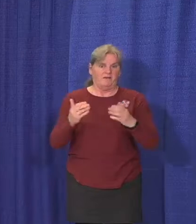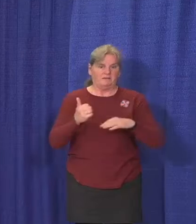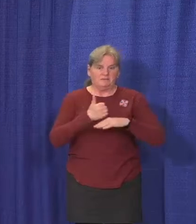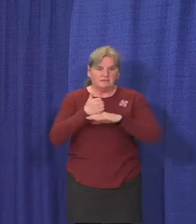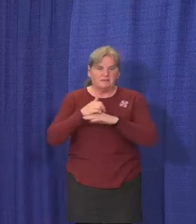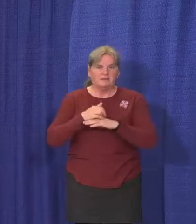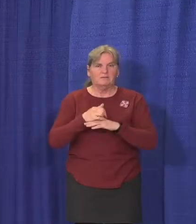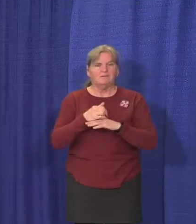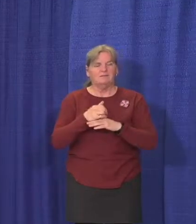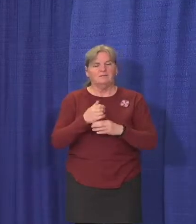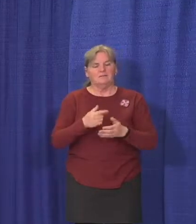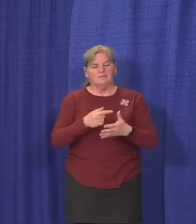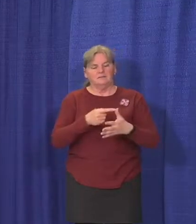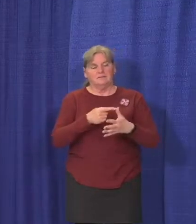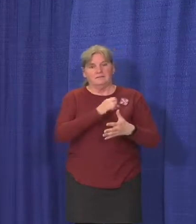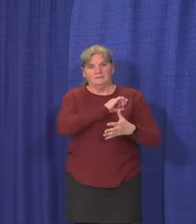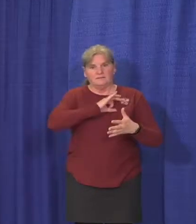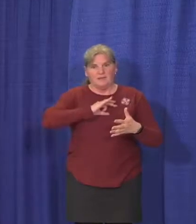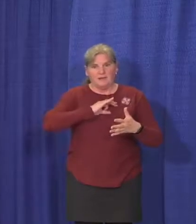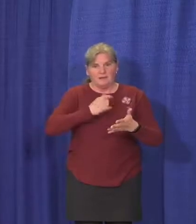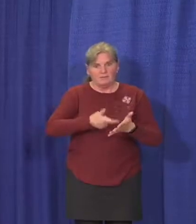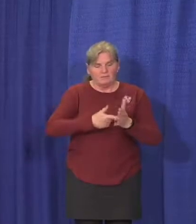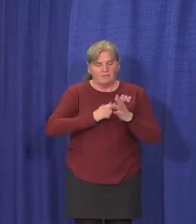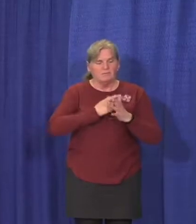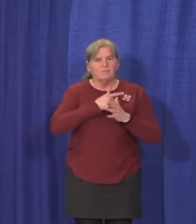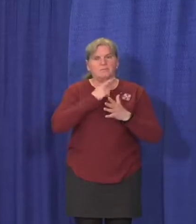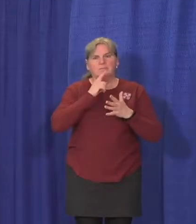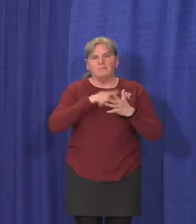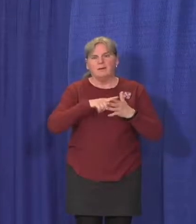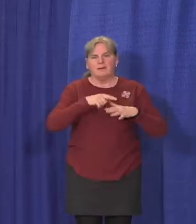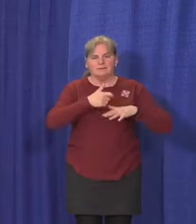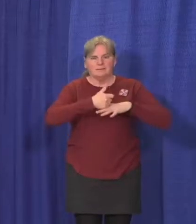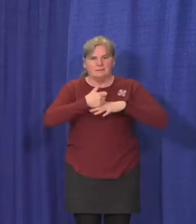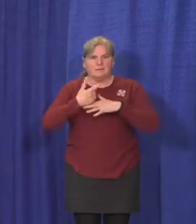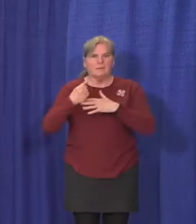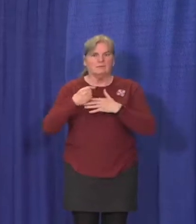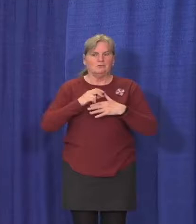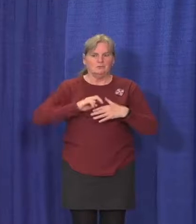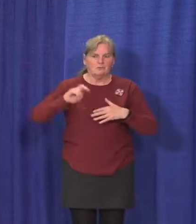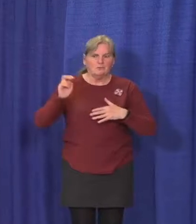because the initial planning is that there will be staffing but